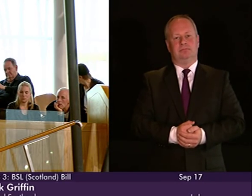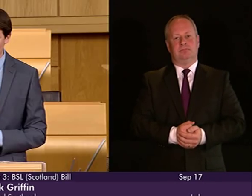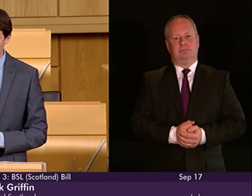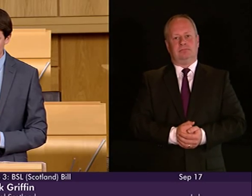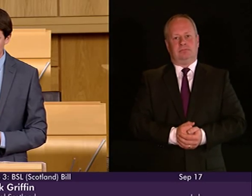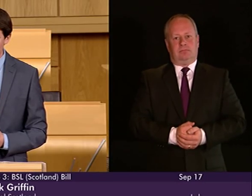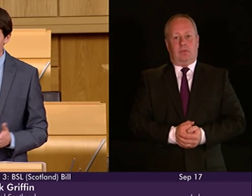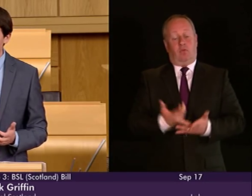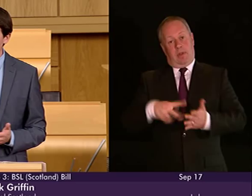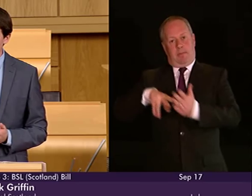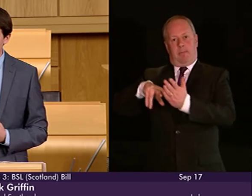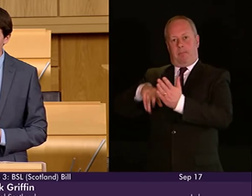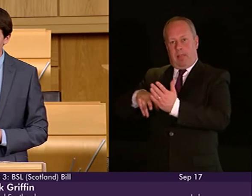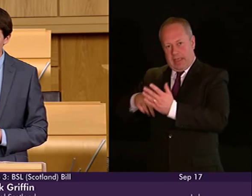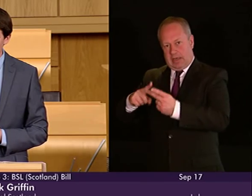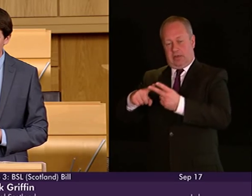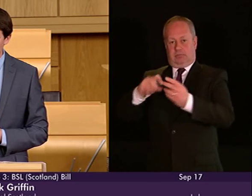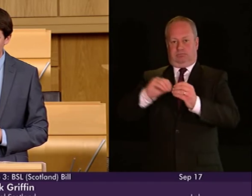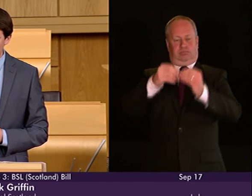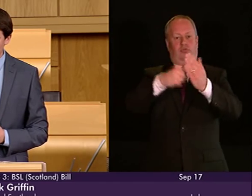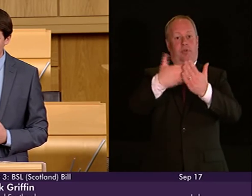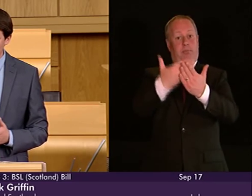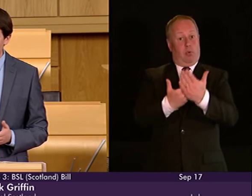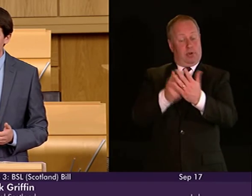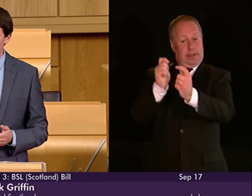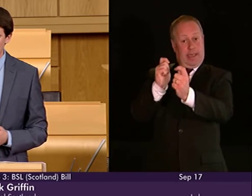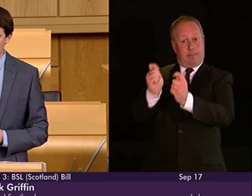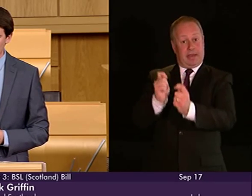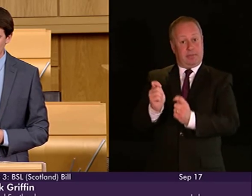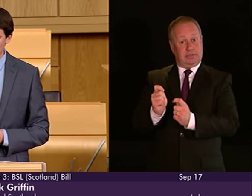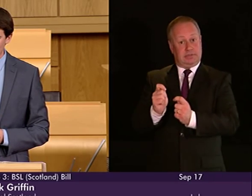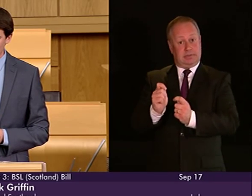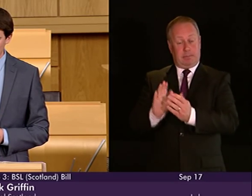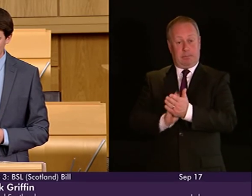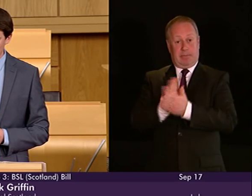The amendments that have been made on planning and reporting create a fixed cycle for the